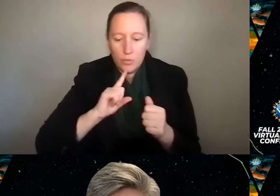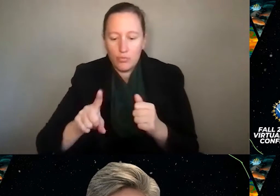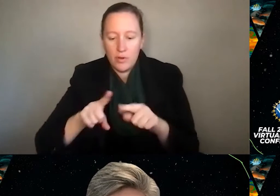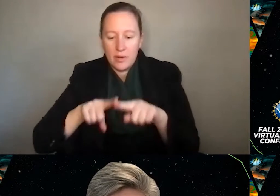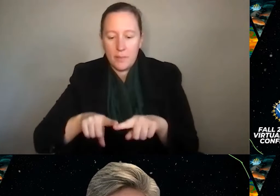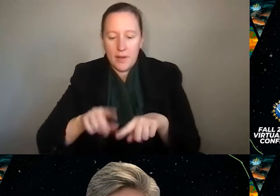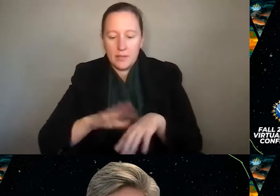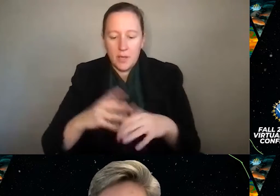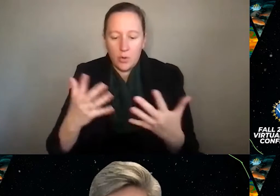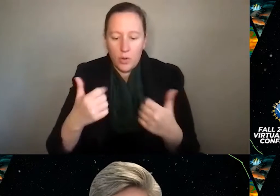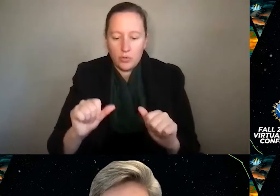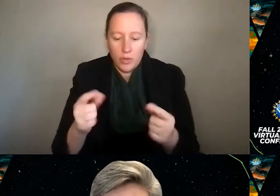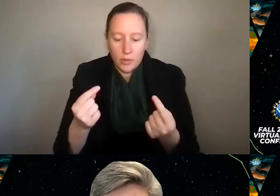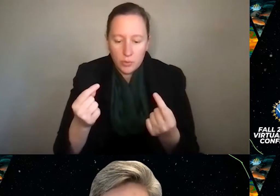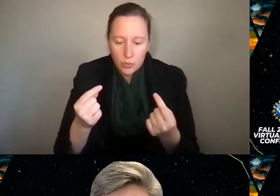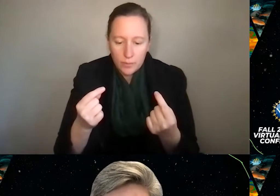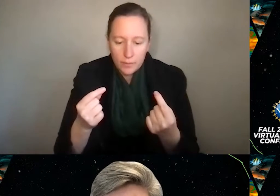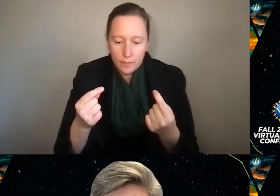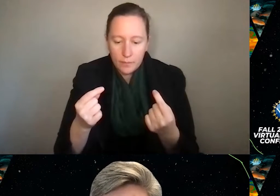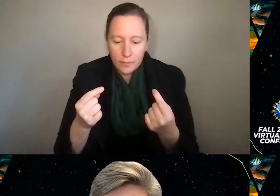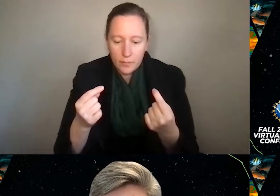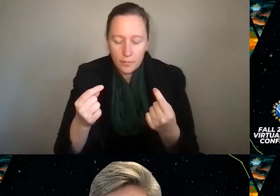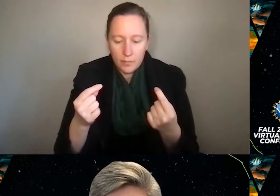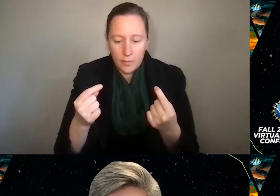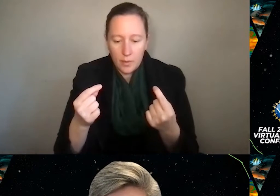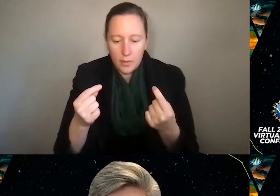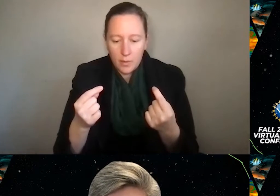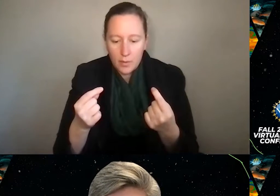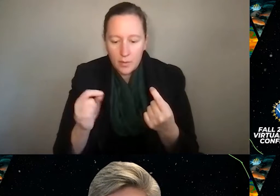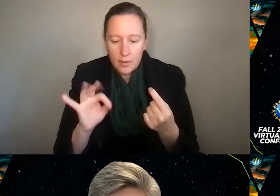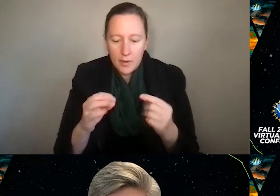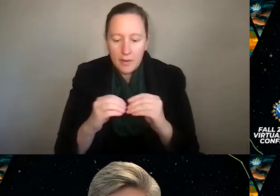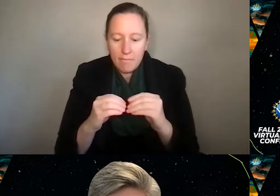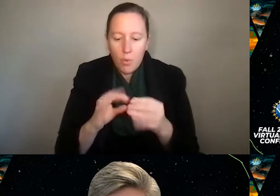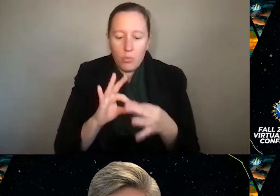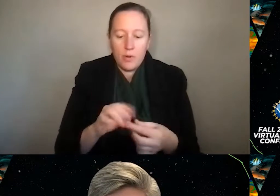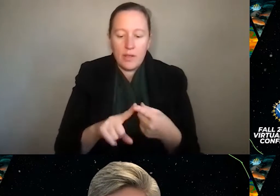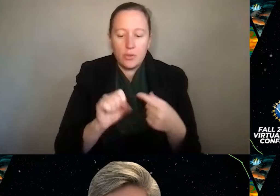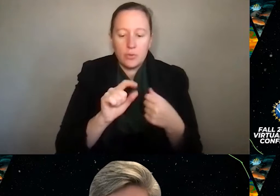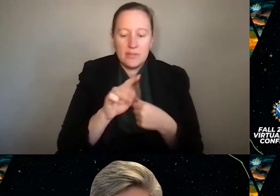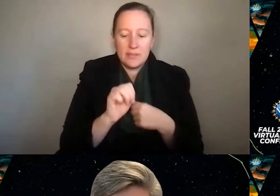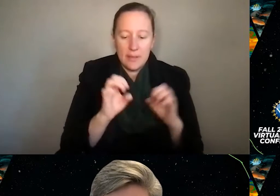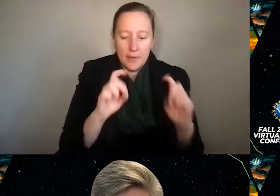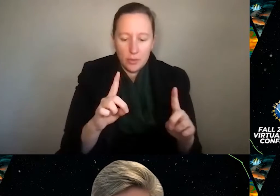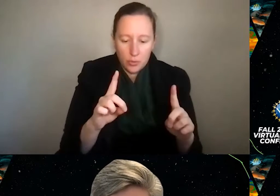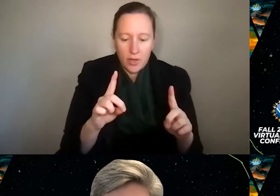do and what you're trying to pitch, so it is more on the STEM education side, and of course, that can fall in us, and we